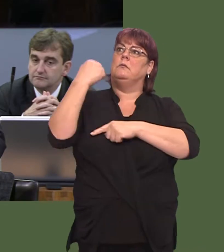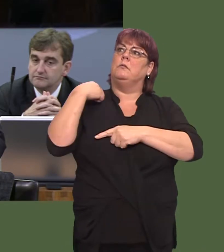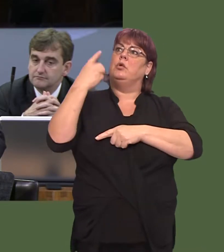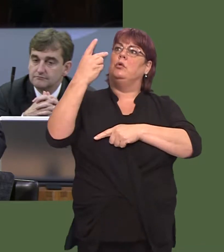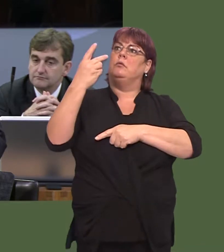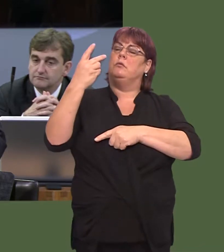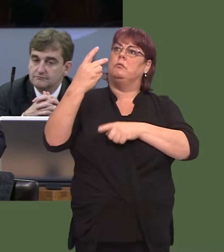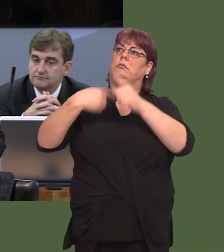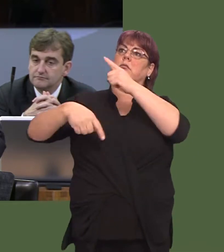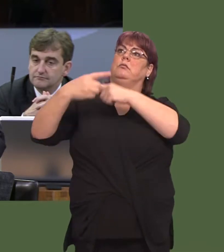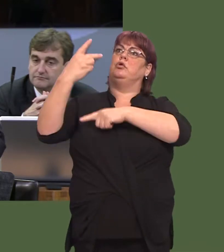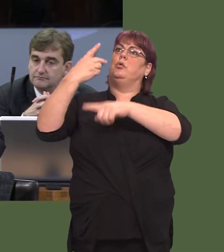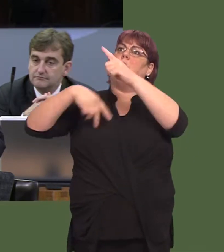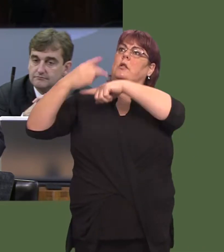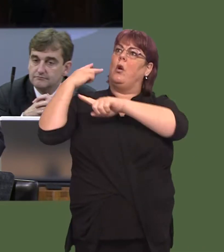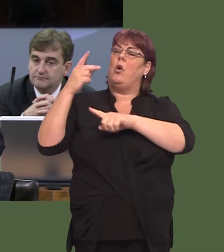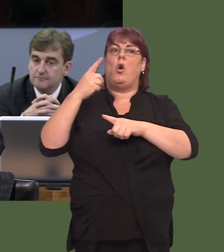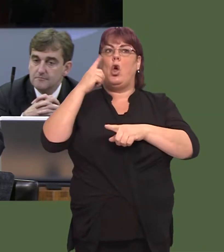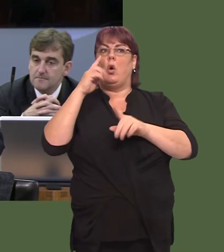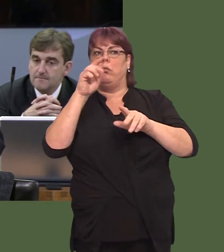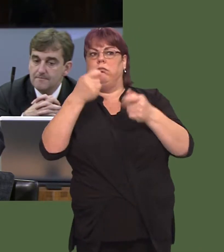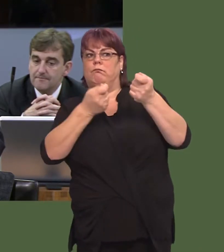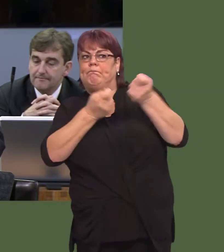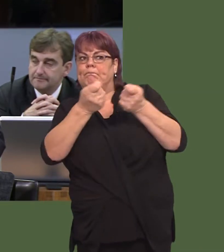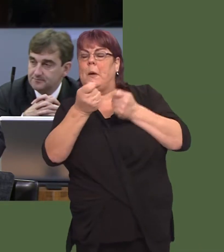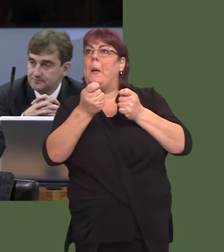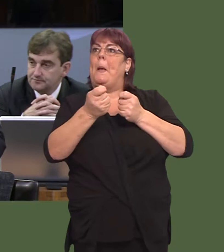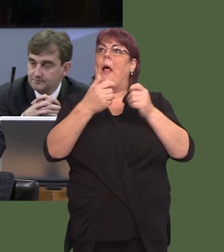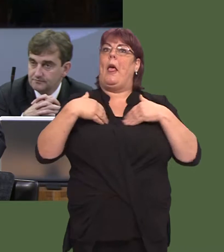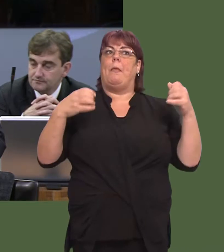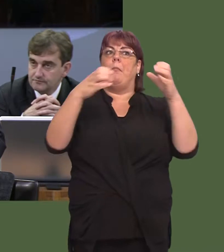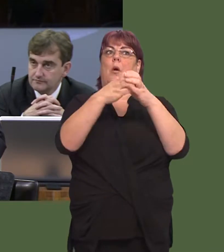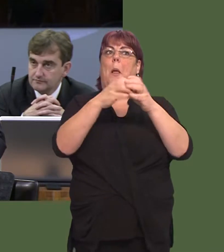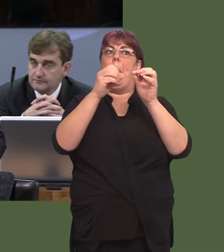Cadwaladr, and, in March this year, you said that actually where deficits run out of control